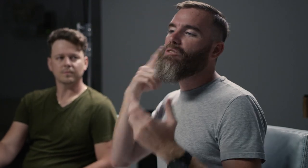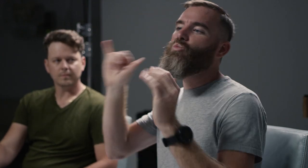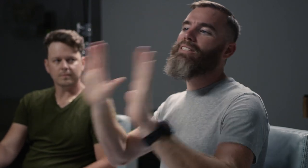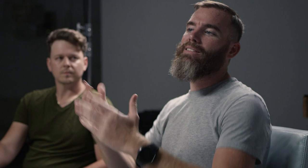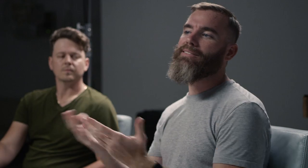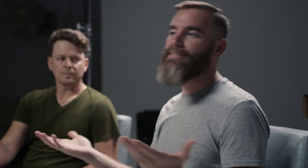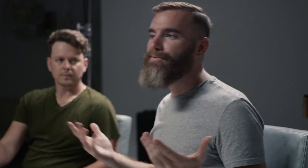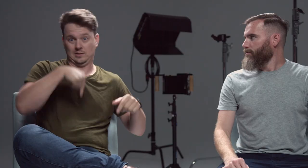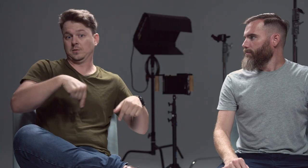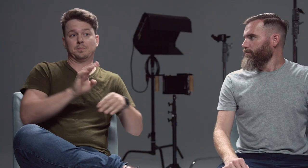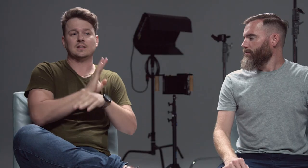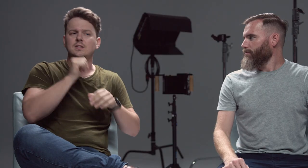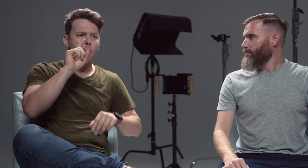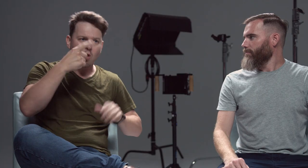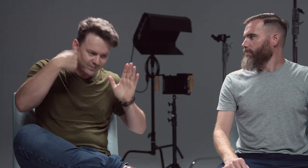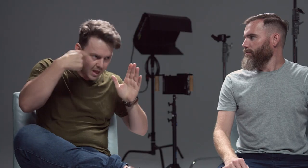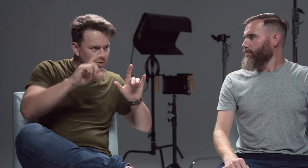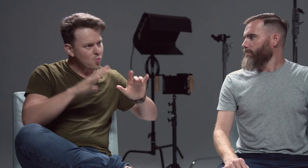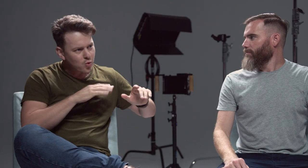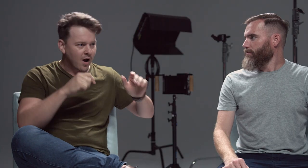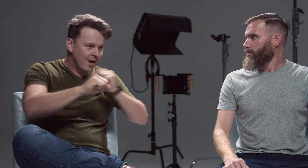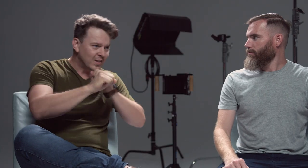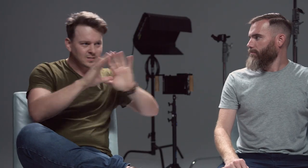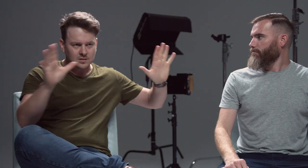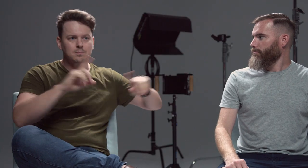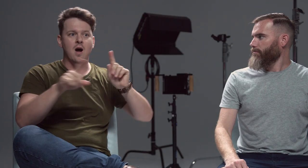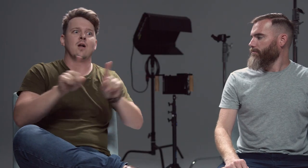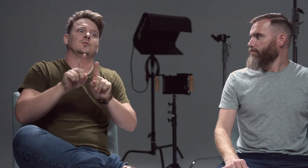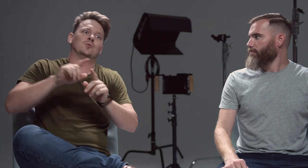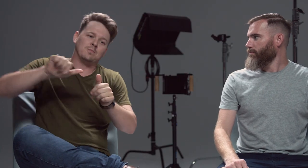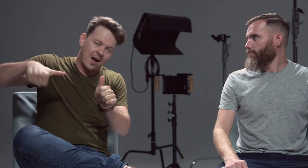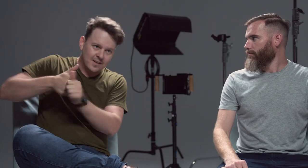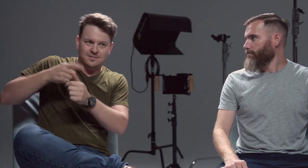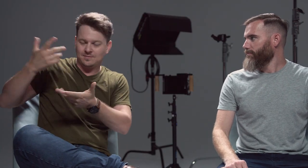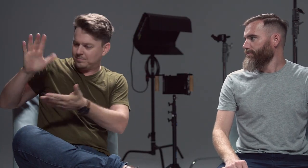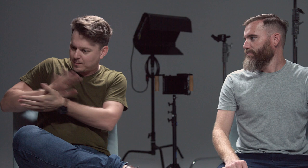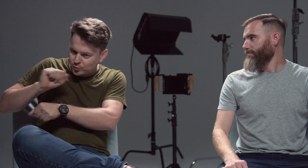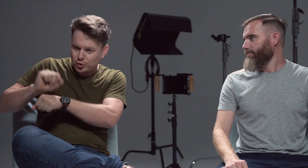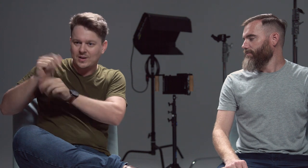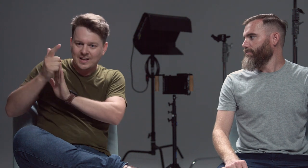and will invest in us. It's great. This business isn't only about filming, creating advertisements, and so on. It's also about what goes on behind the scenes: